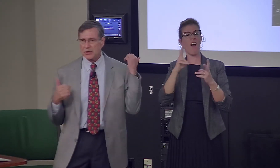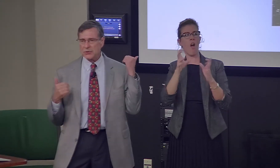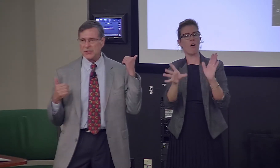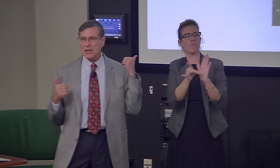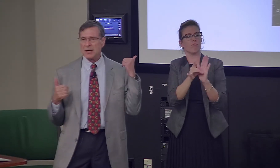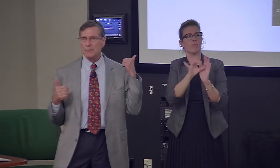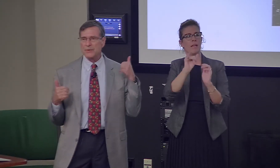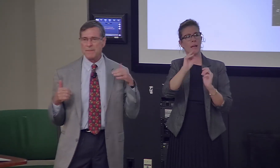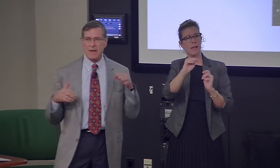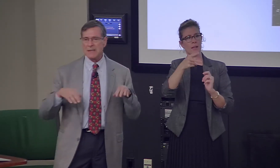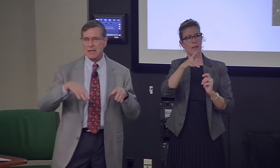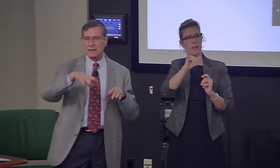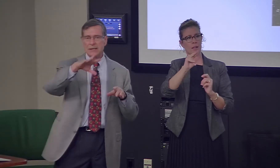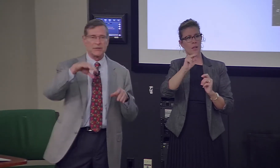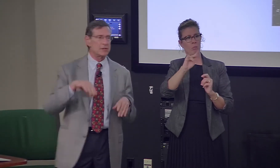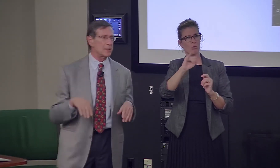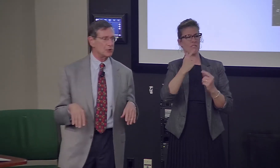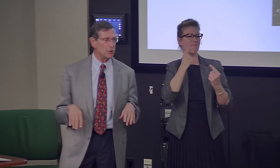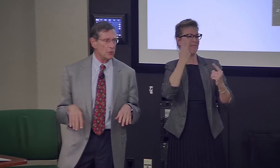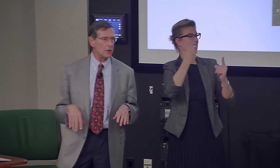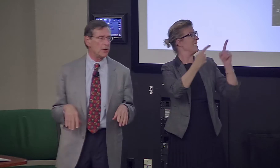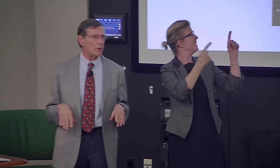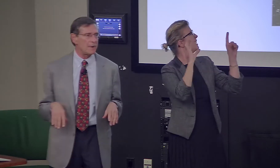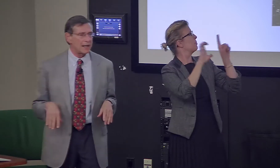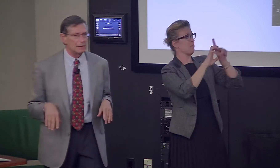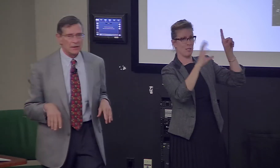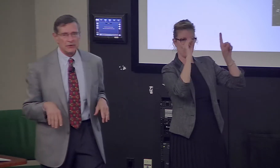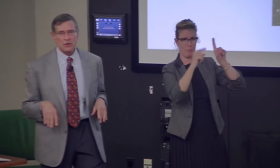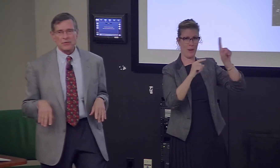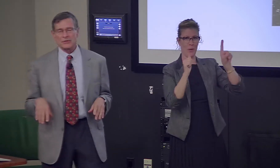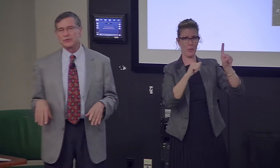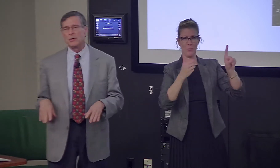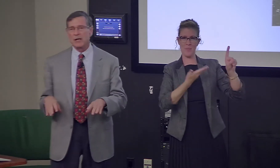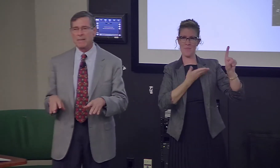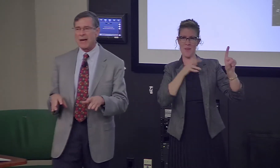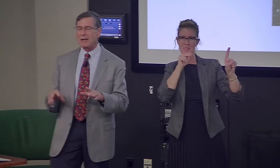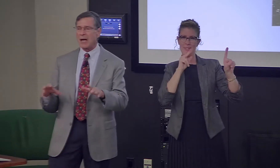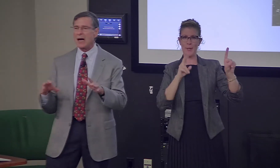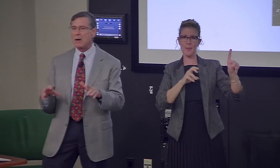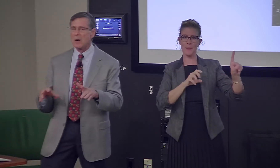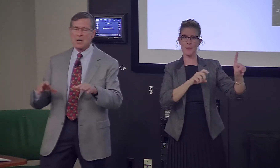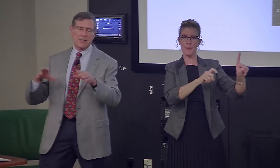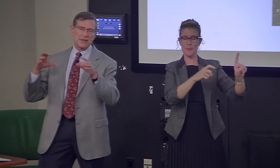there you see him with baby ducklings and I'm sure you all know that story about how